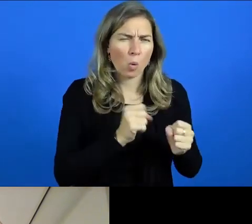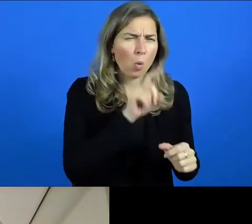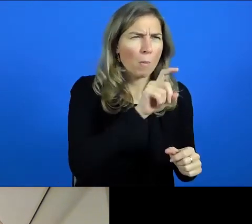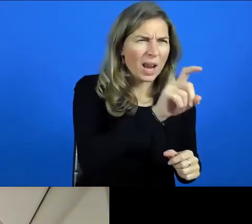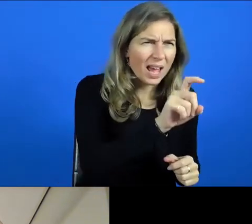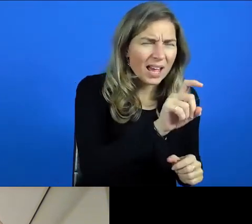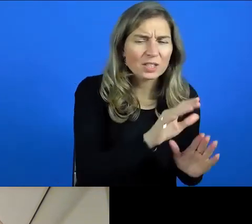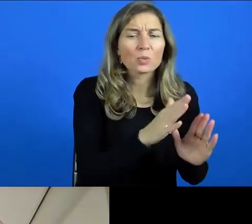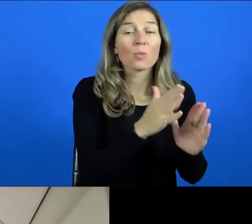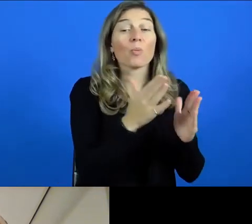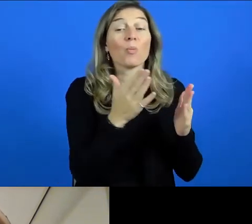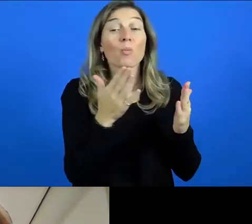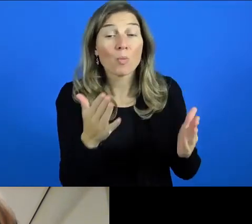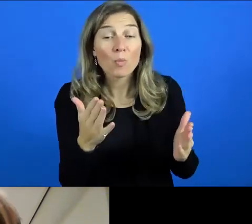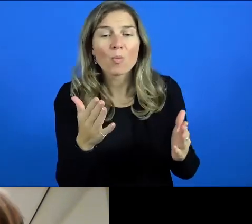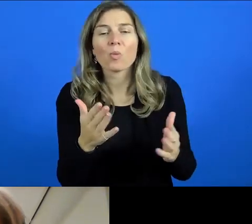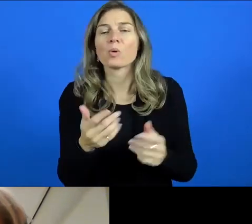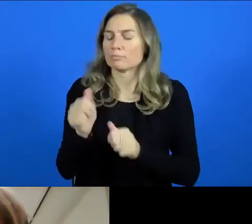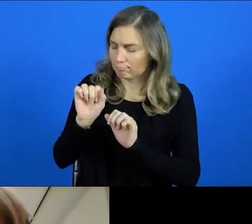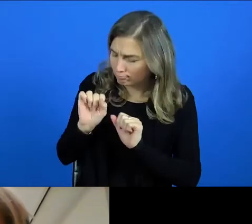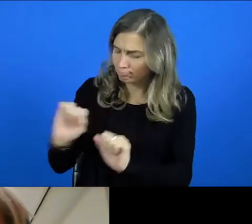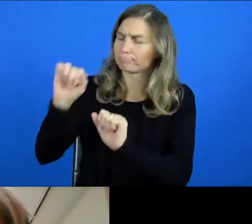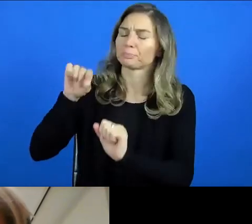as a follow up to these cases the Ombudsman opened